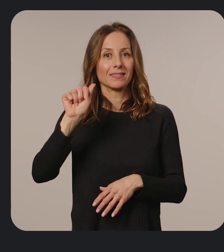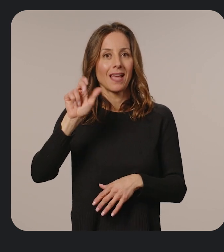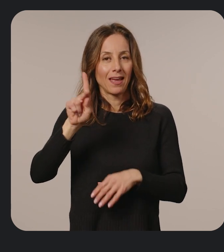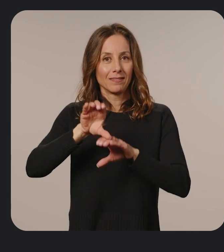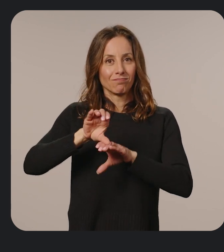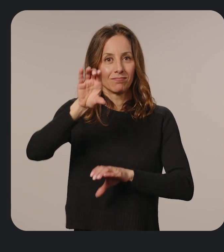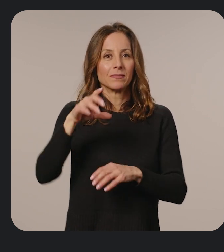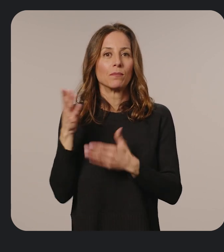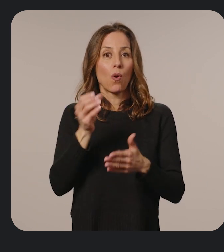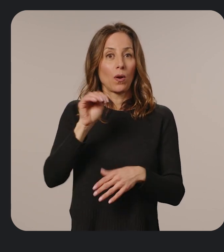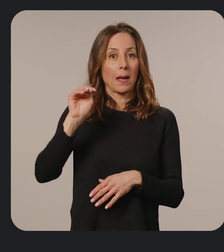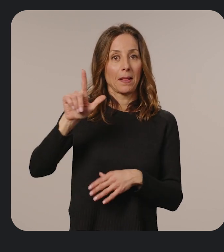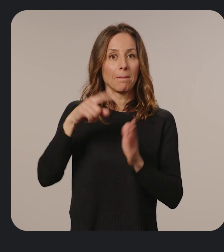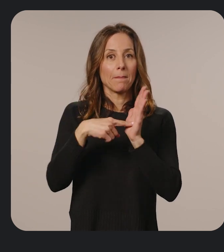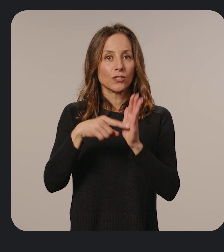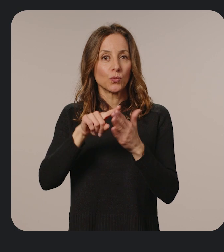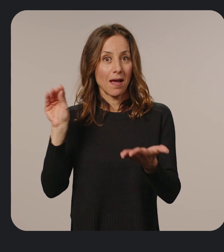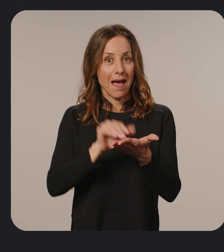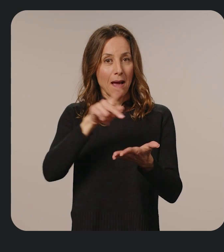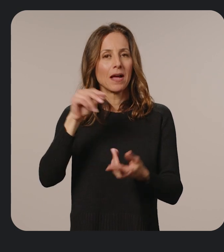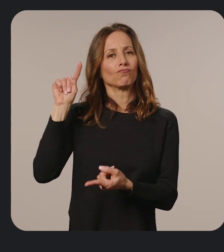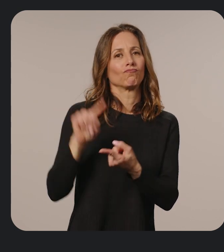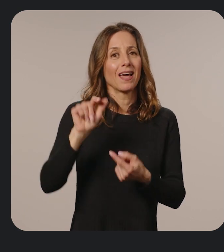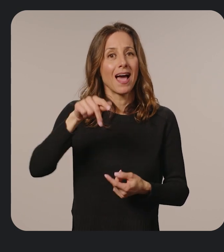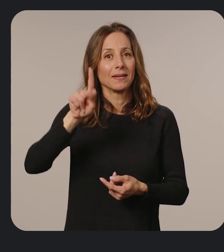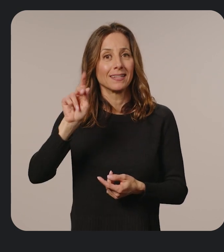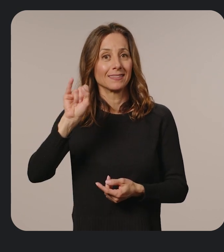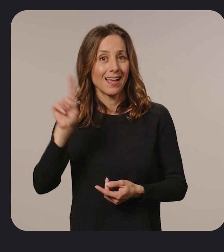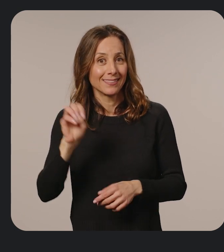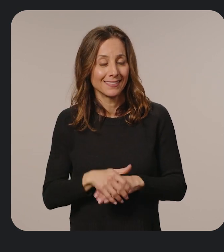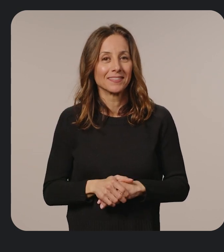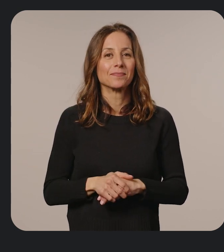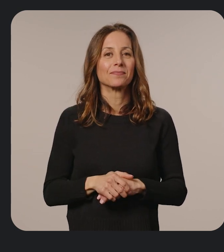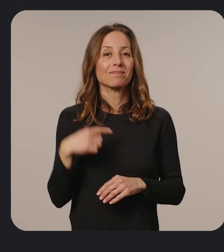stack to bring your own ML models to your app and reduce APK size.